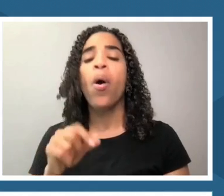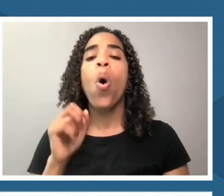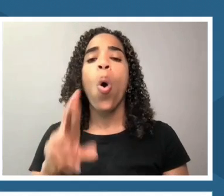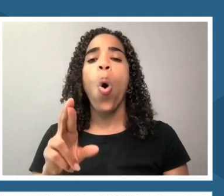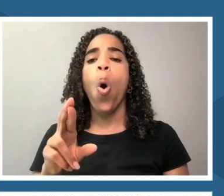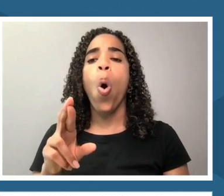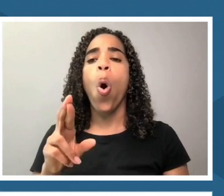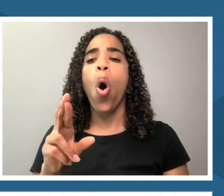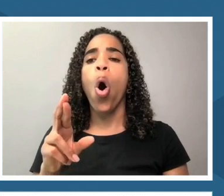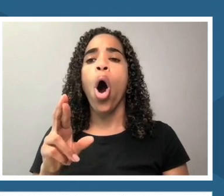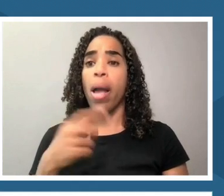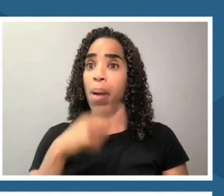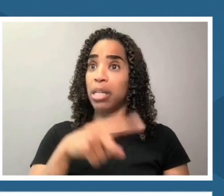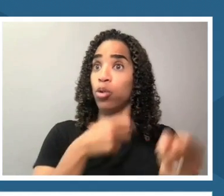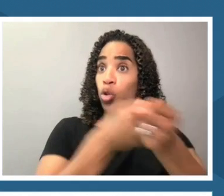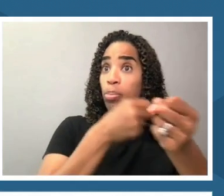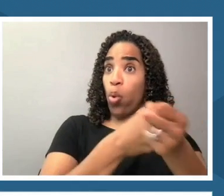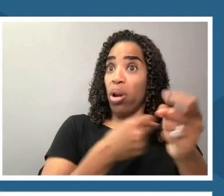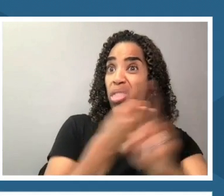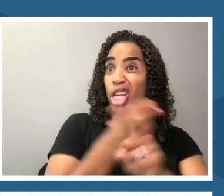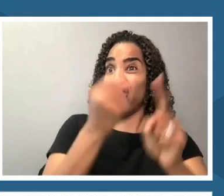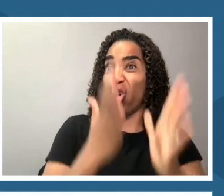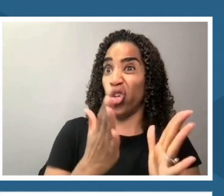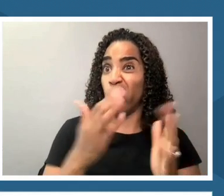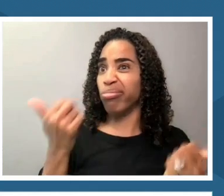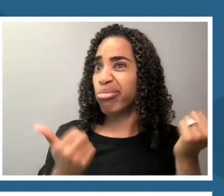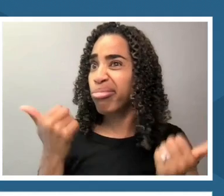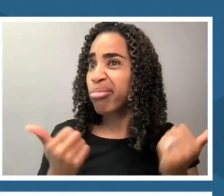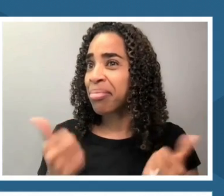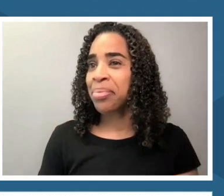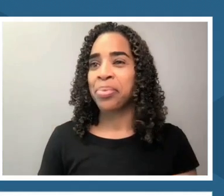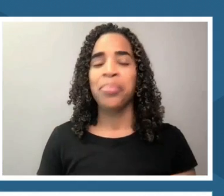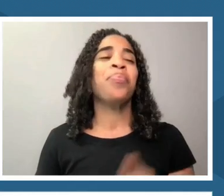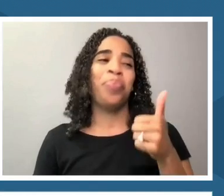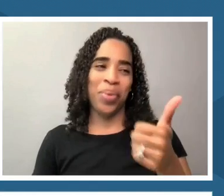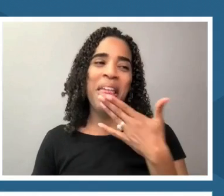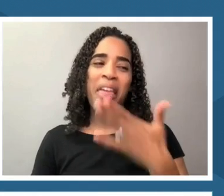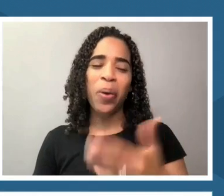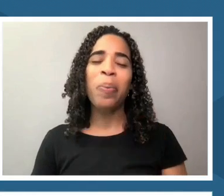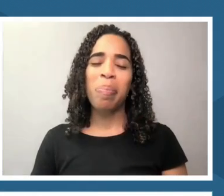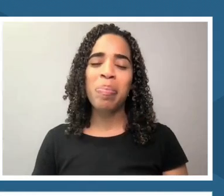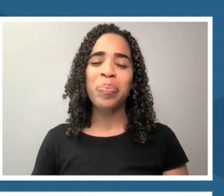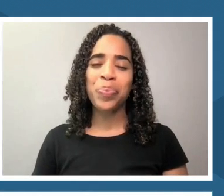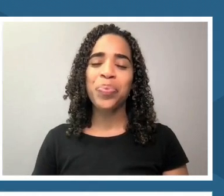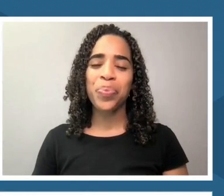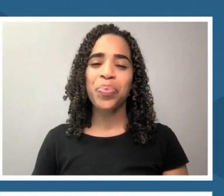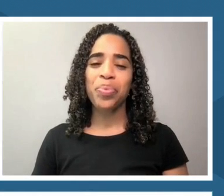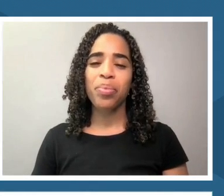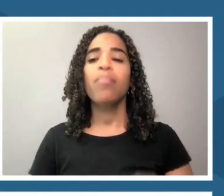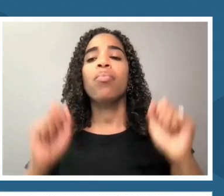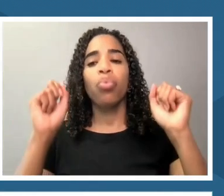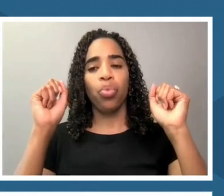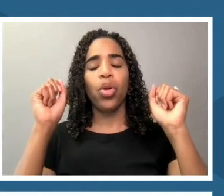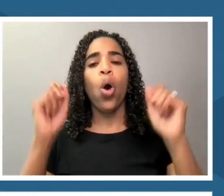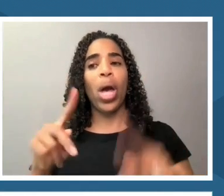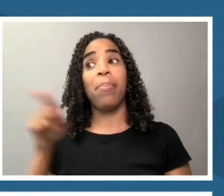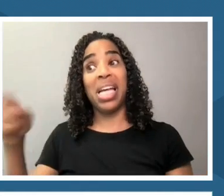assaulter this is so interesting thank you tk for sharing um so